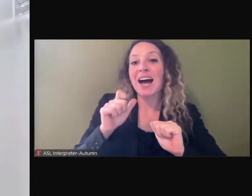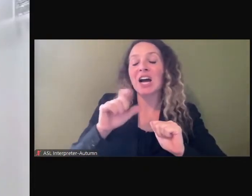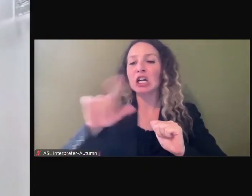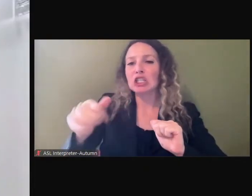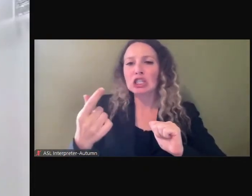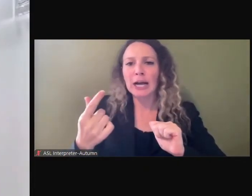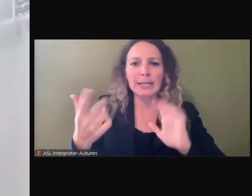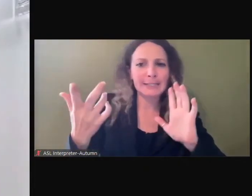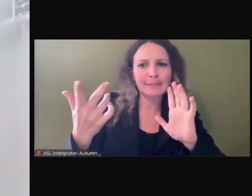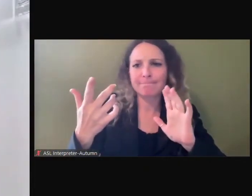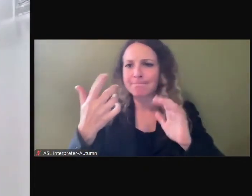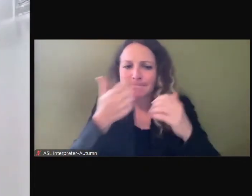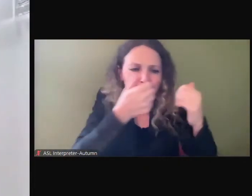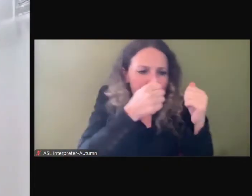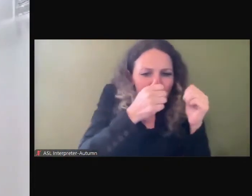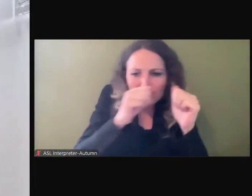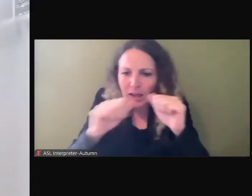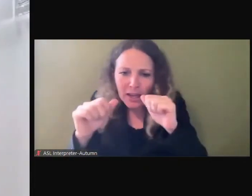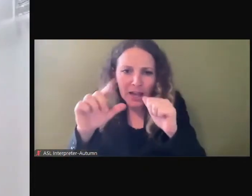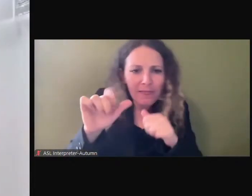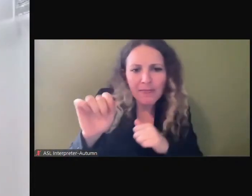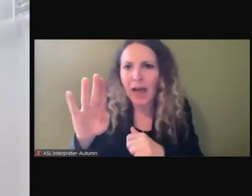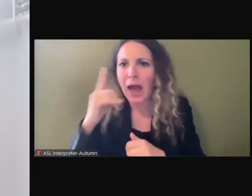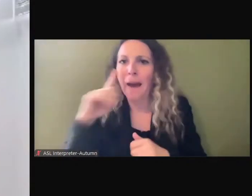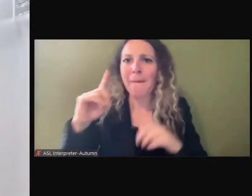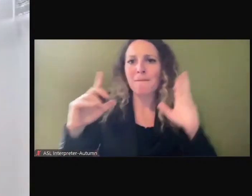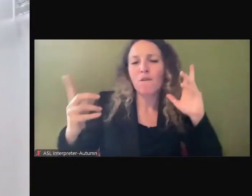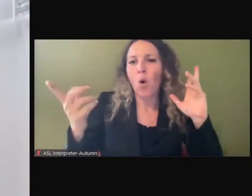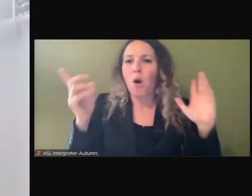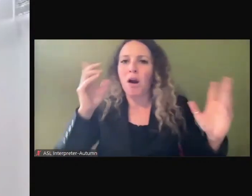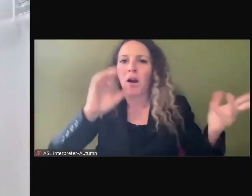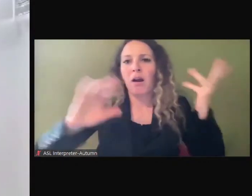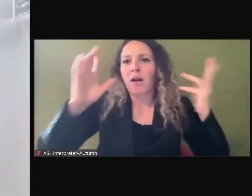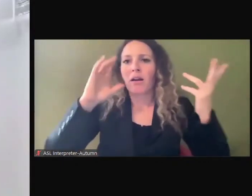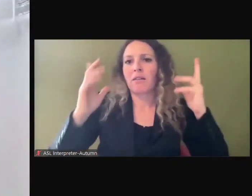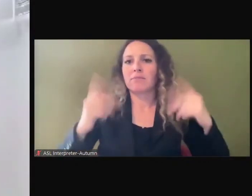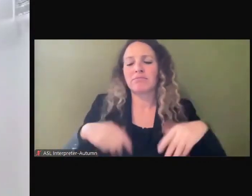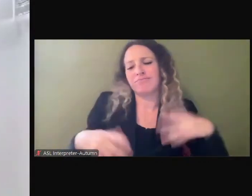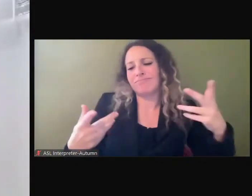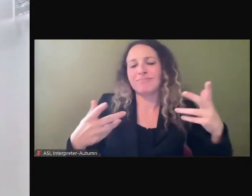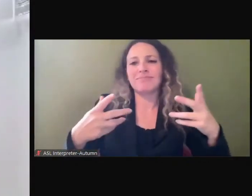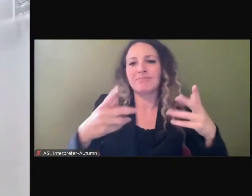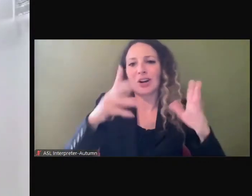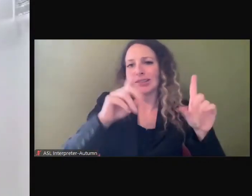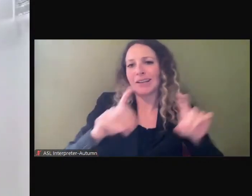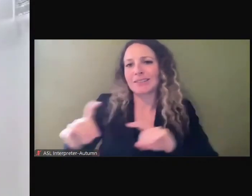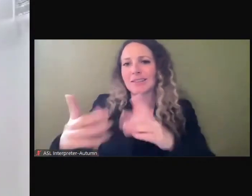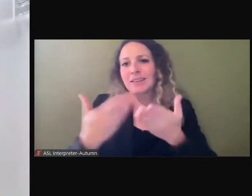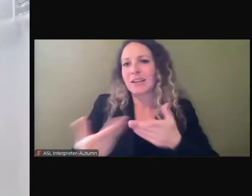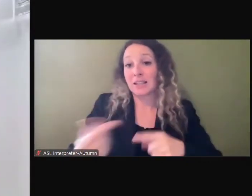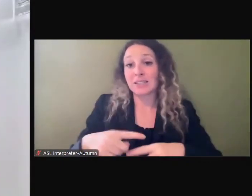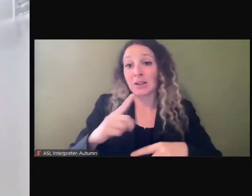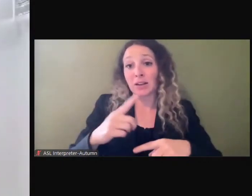they are also testing grounds for innovations in healthcare delivery. State policies profoundly